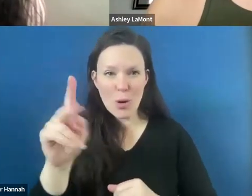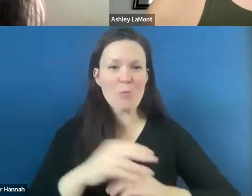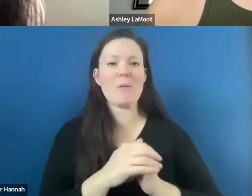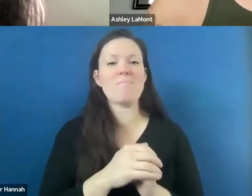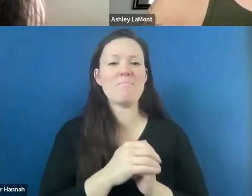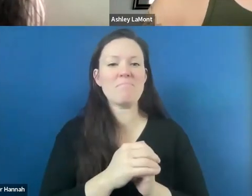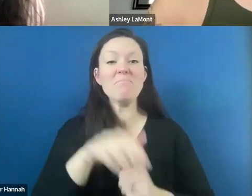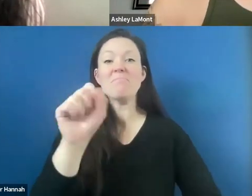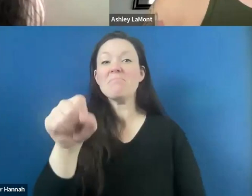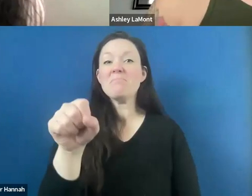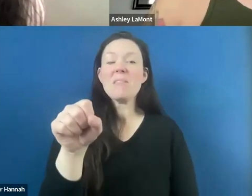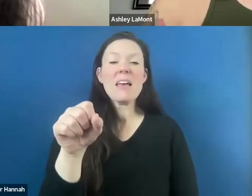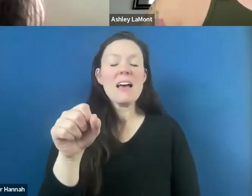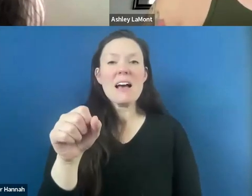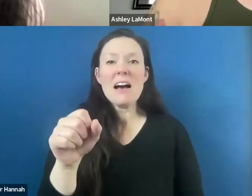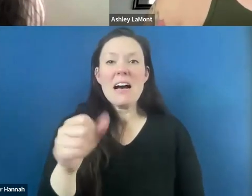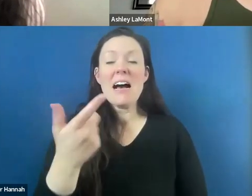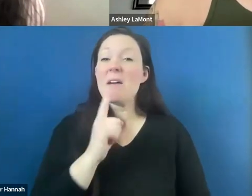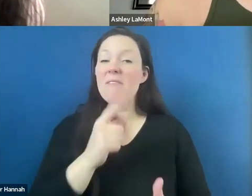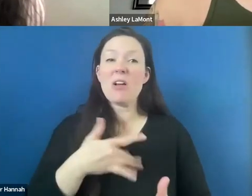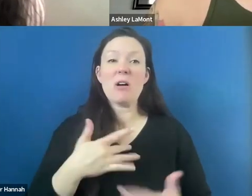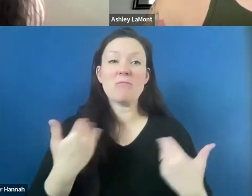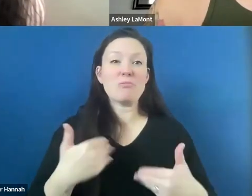And I'm just really, really honored to be the last panelist